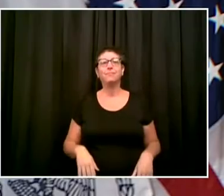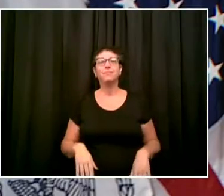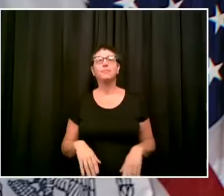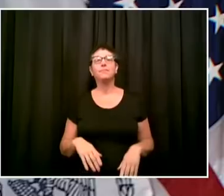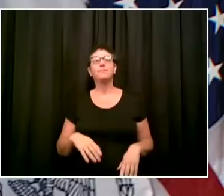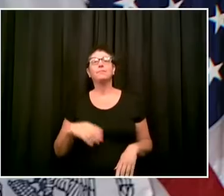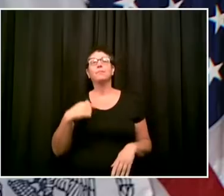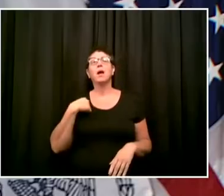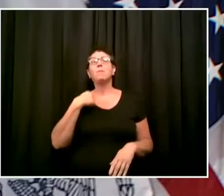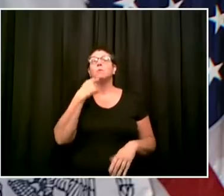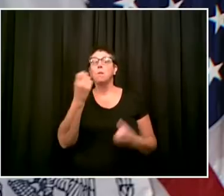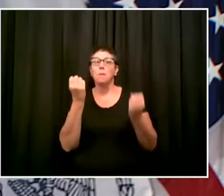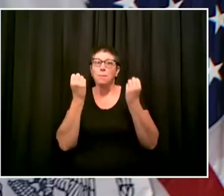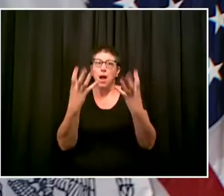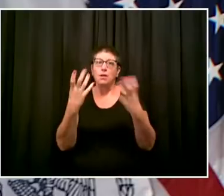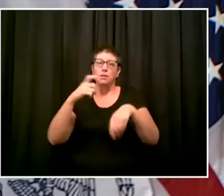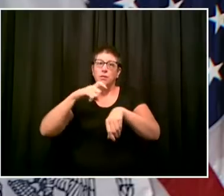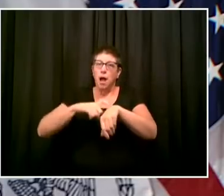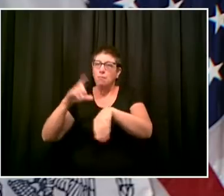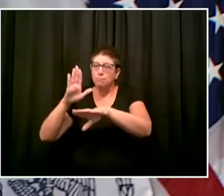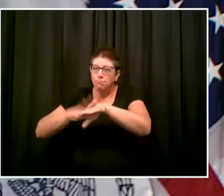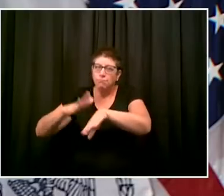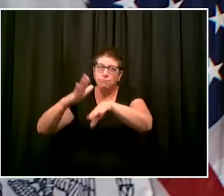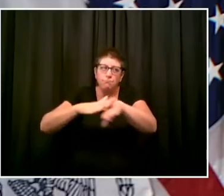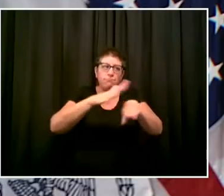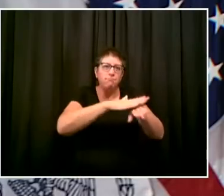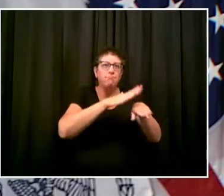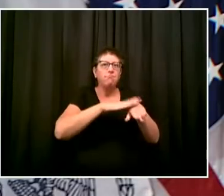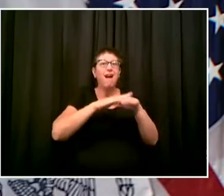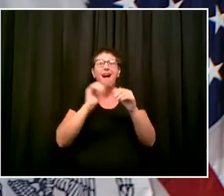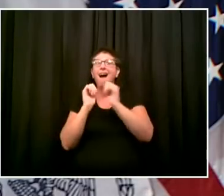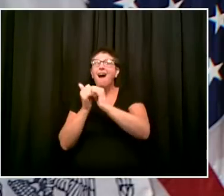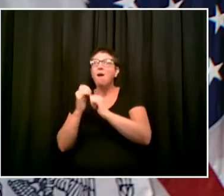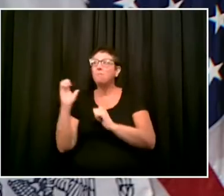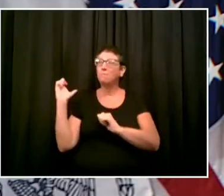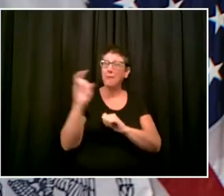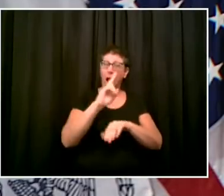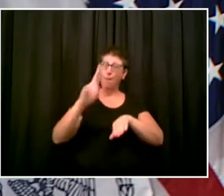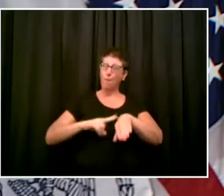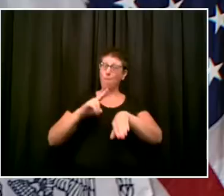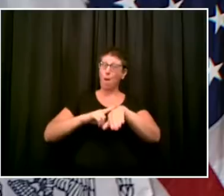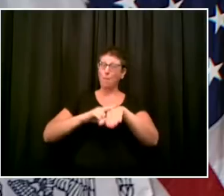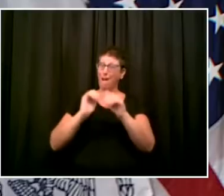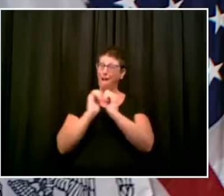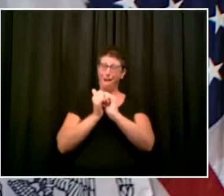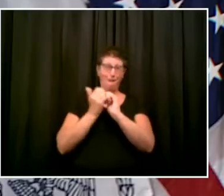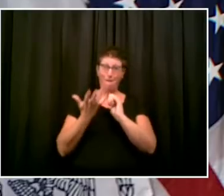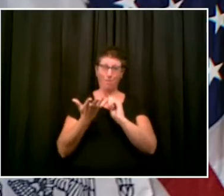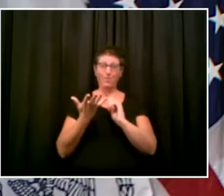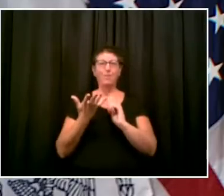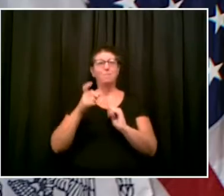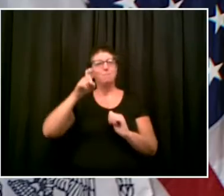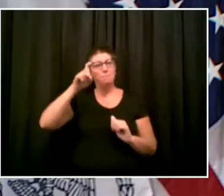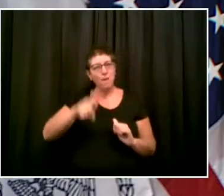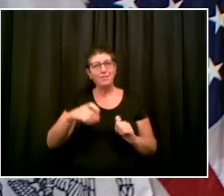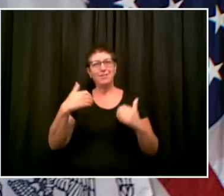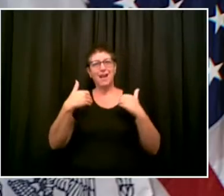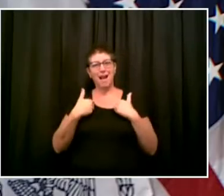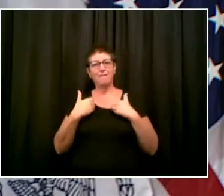RIGHT DIRECTION. NOW, I HAVE SAID MANY TIMES. TO REALLY COME ABCKF OR THIS CITY, THIS